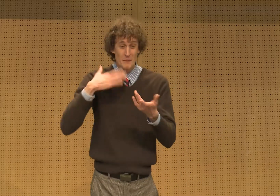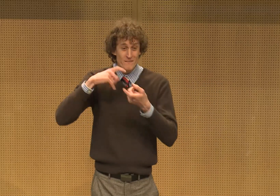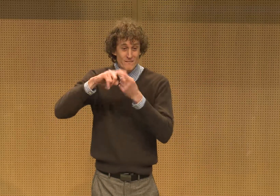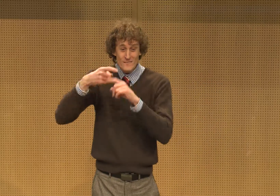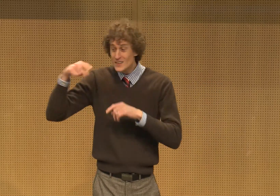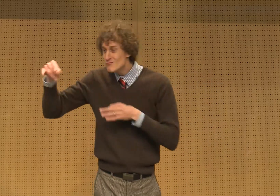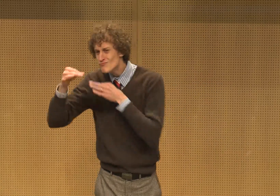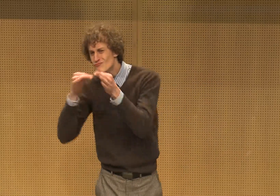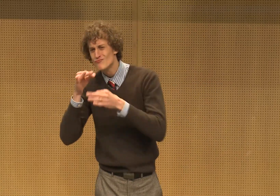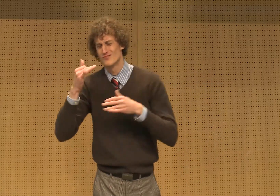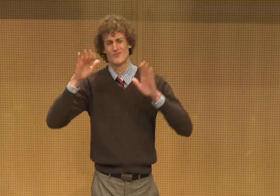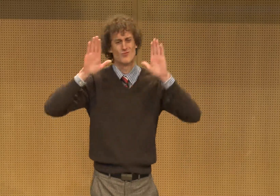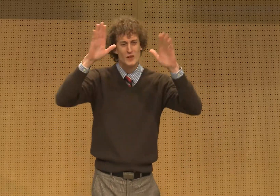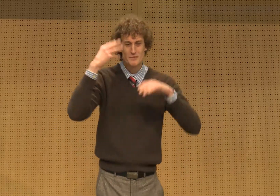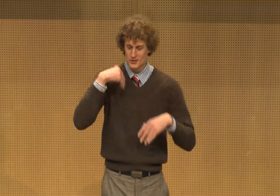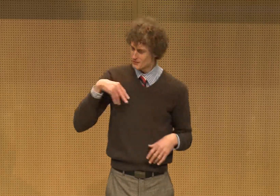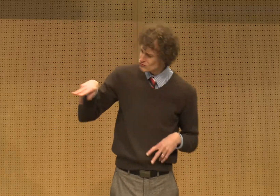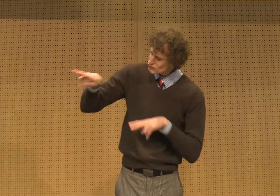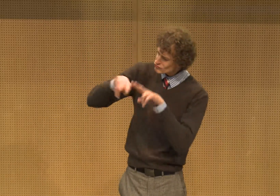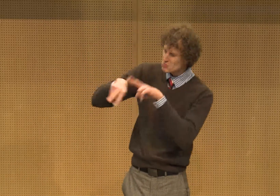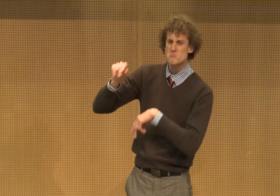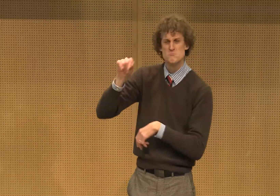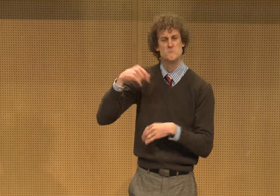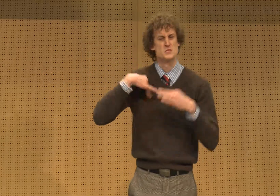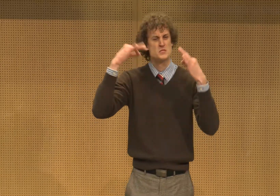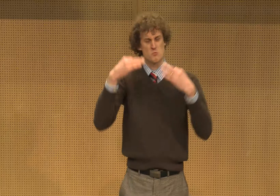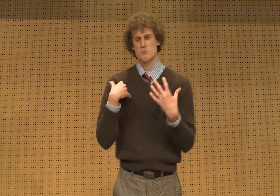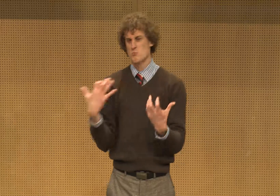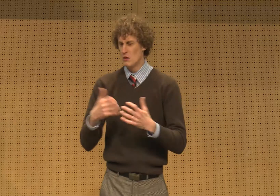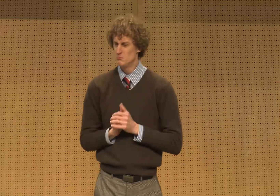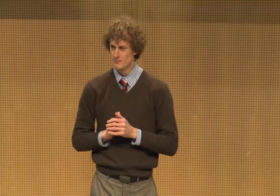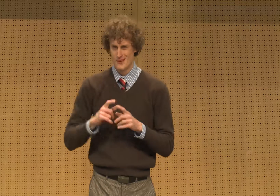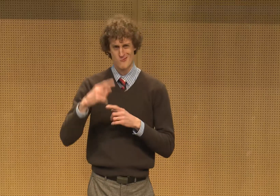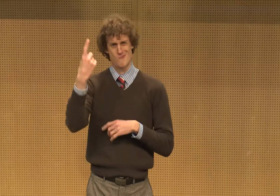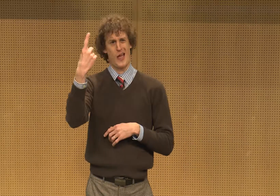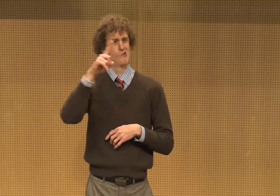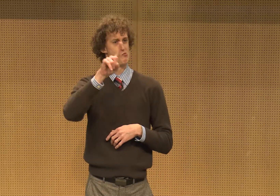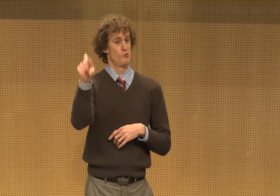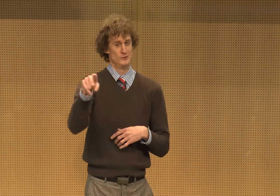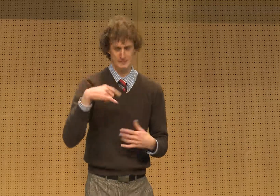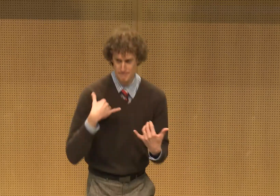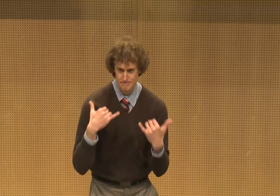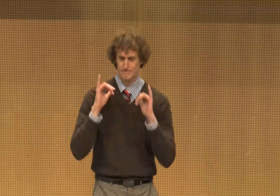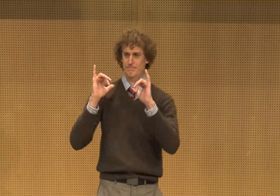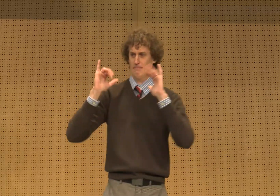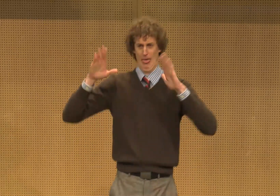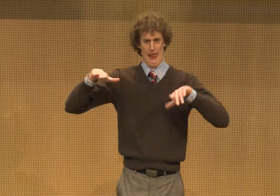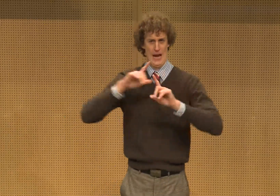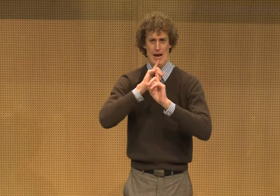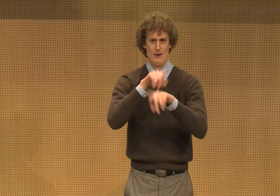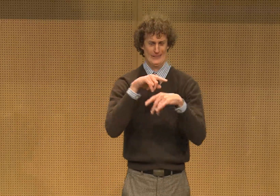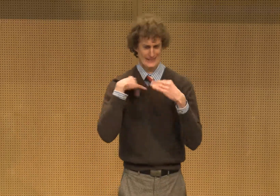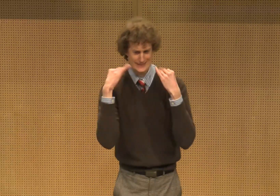and I enjoy that work, in groups, et cetera. And so I decided I wanted to become a teacher.